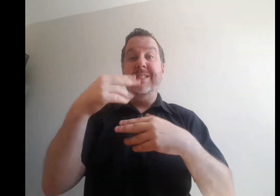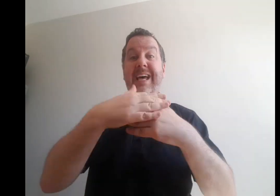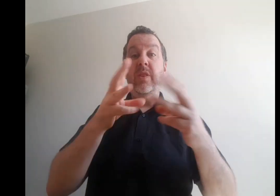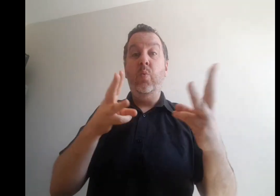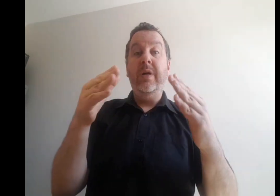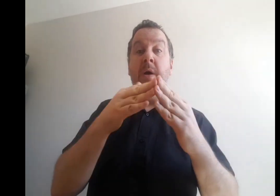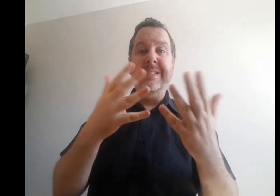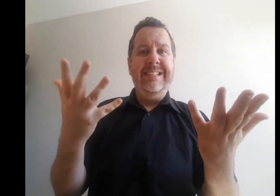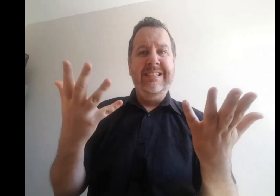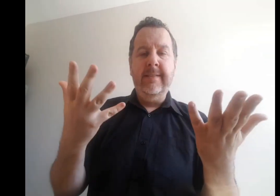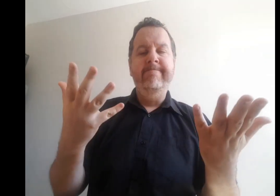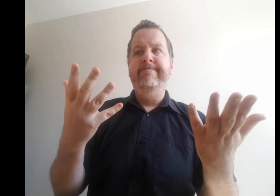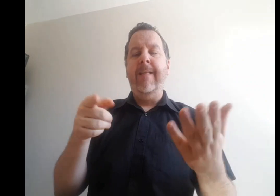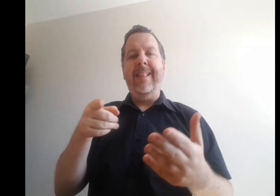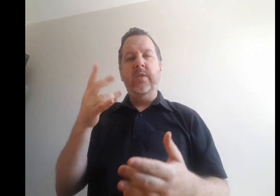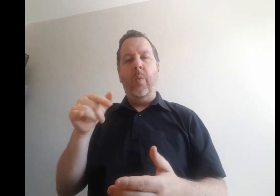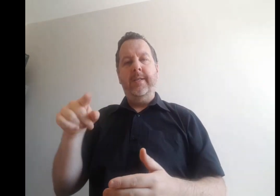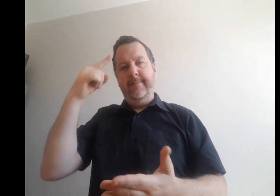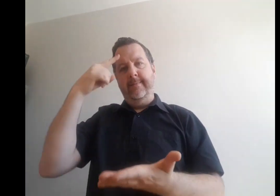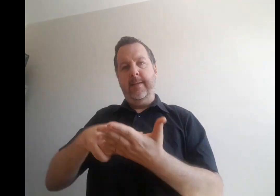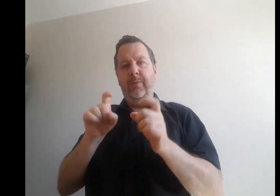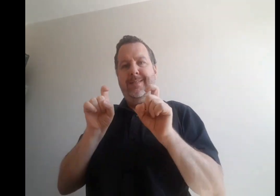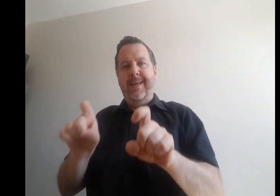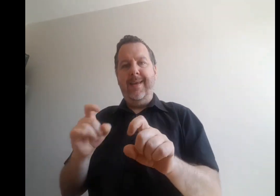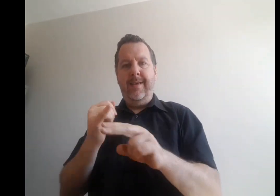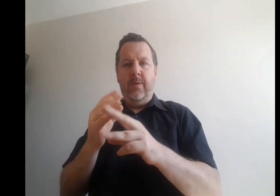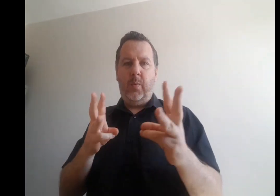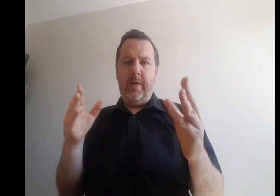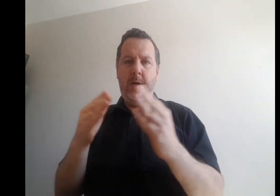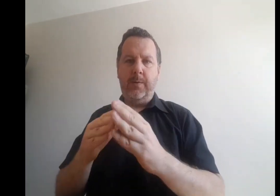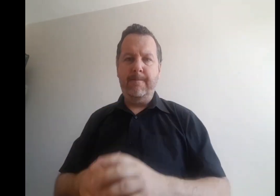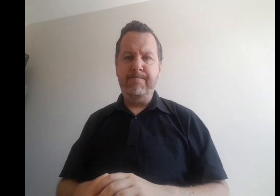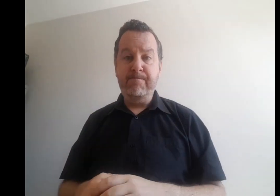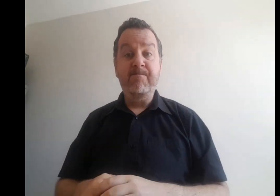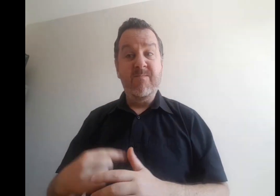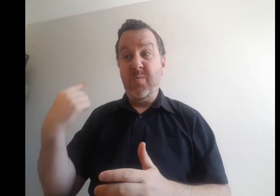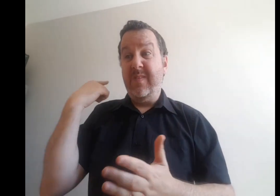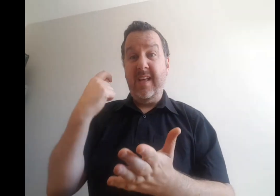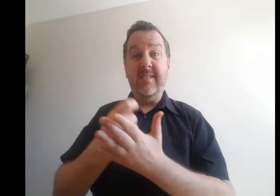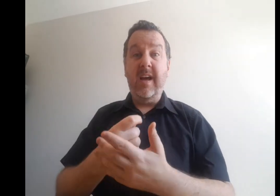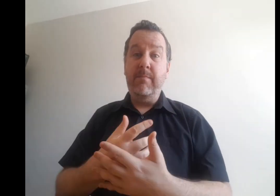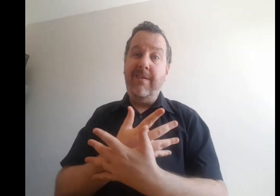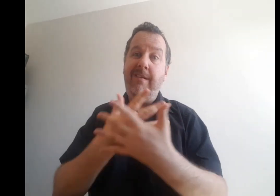and so stayed in there. That's an experience that a lot of deaf people had -